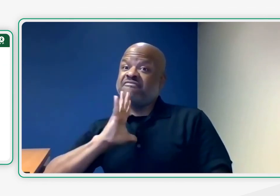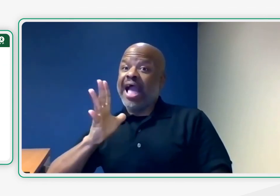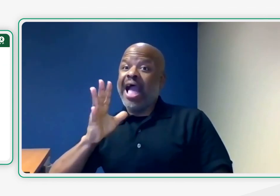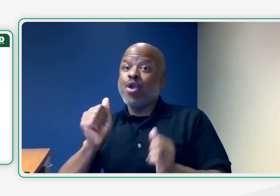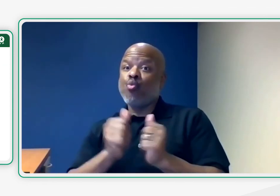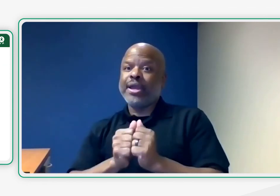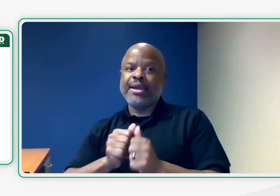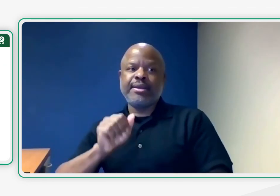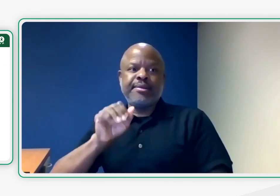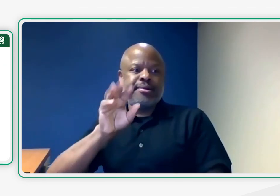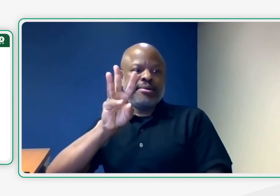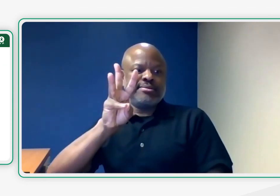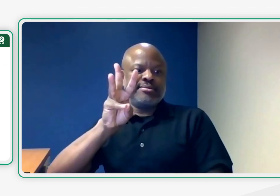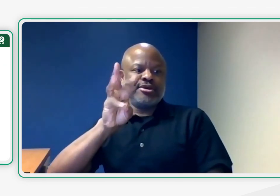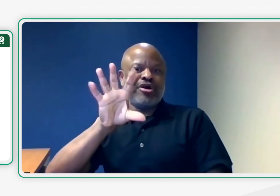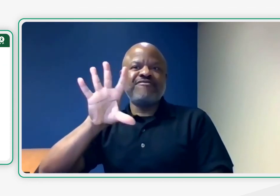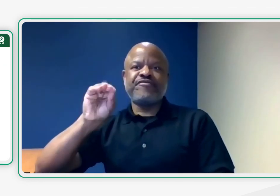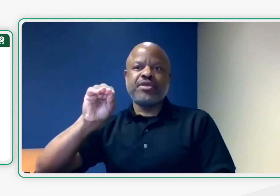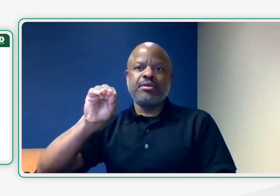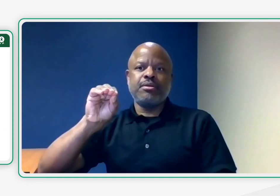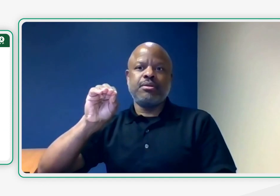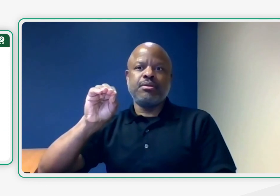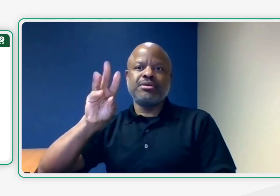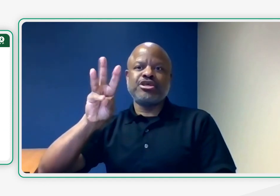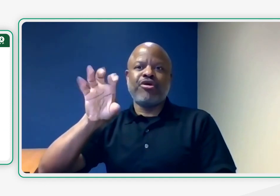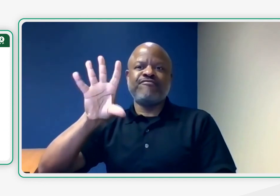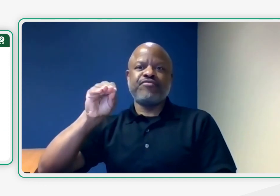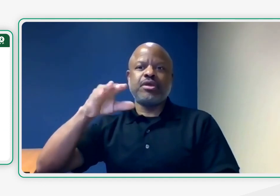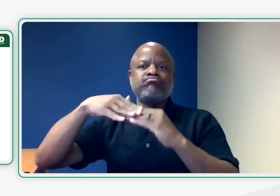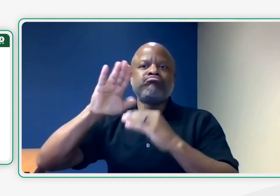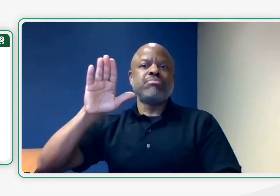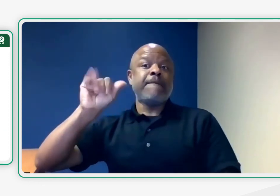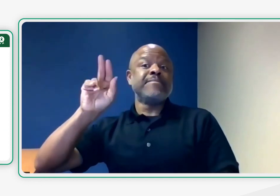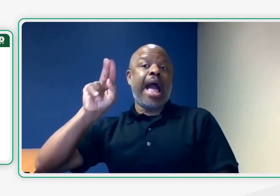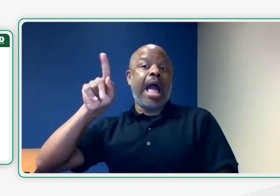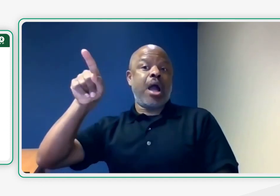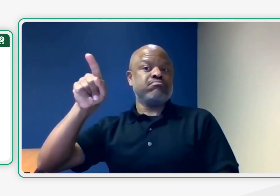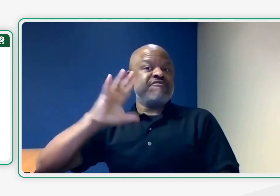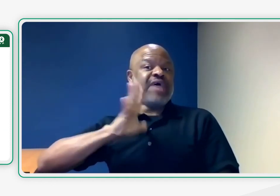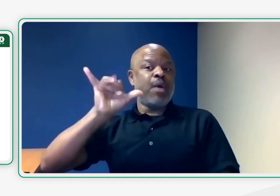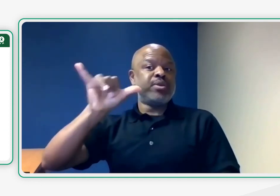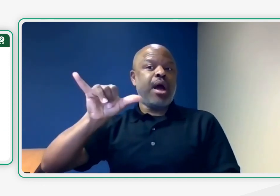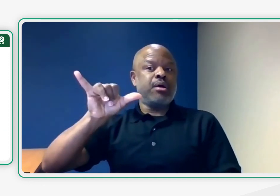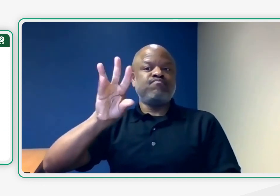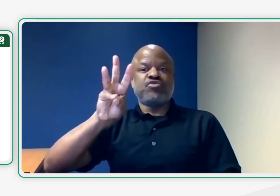So, I don't want to set up expectations, but the bank, if you're somewhere around 675,